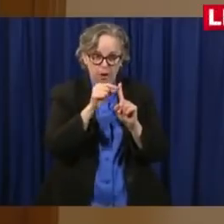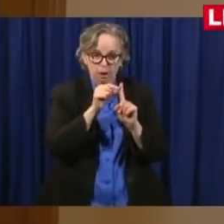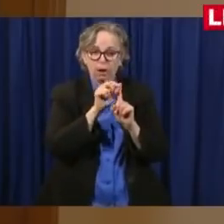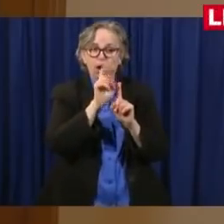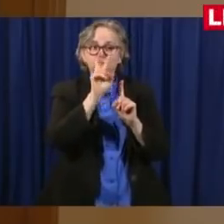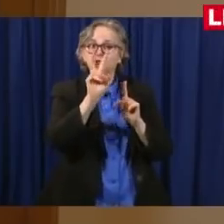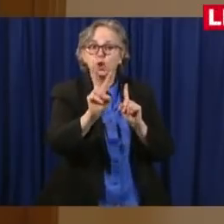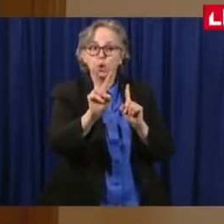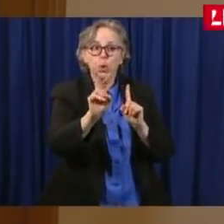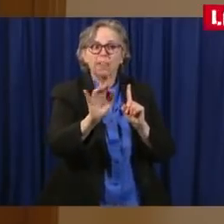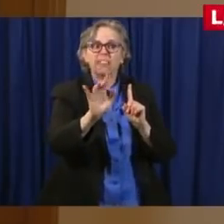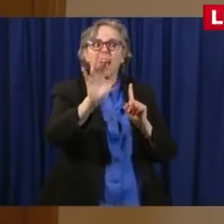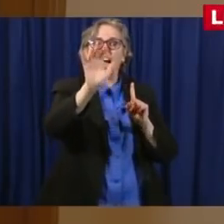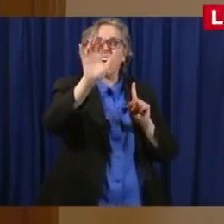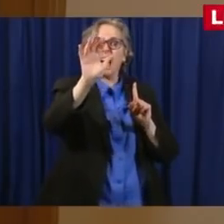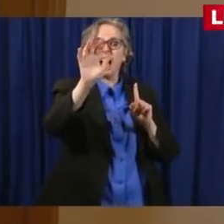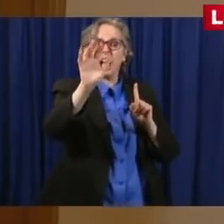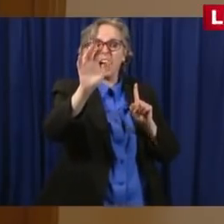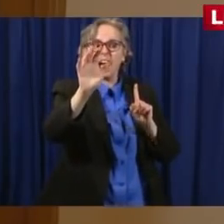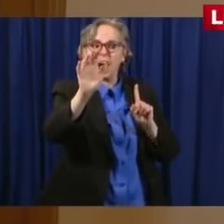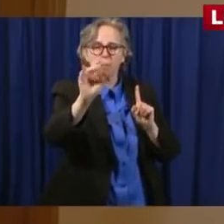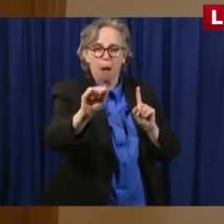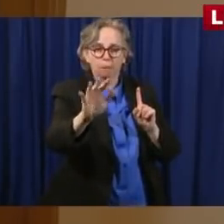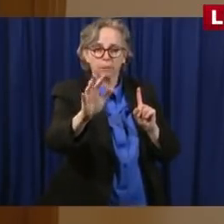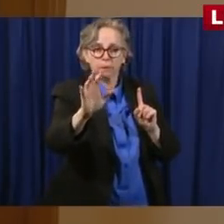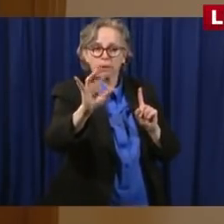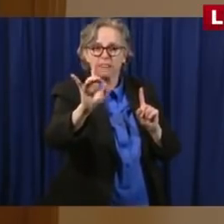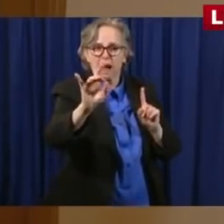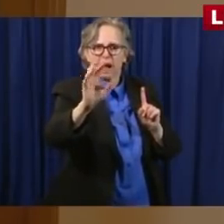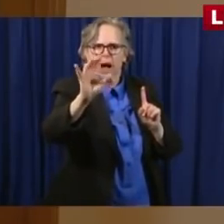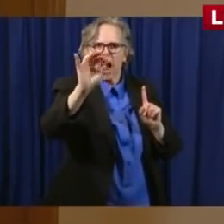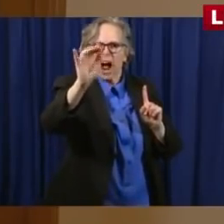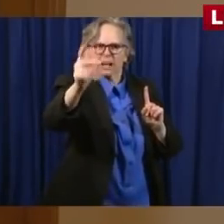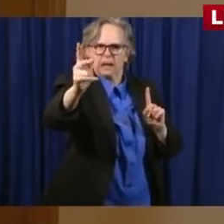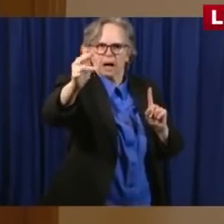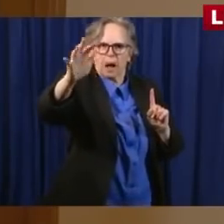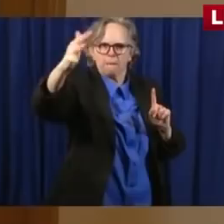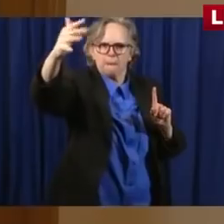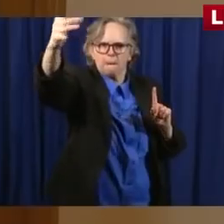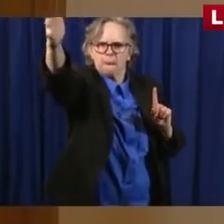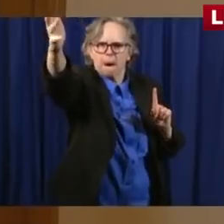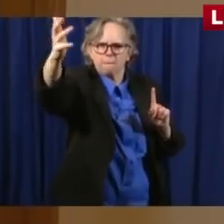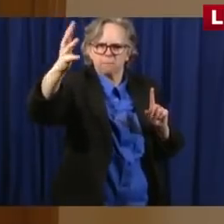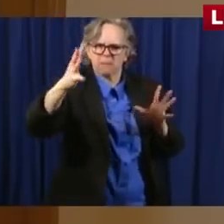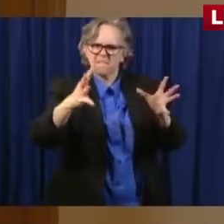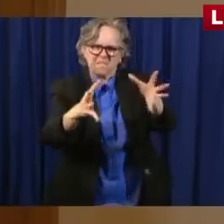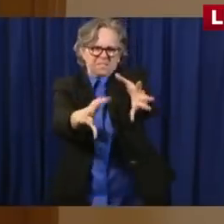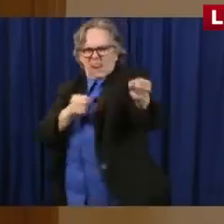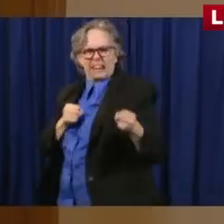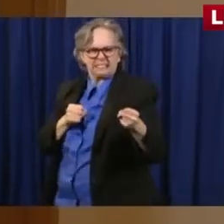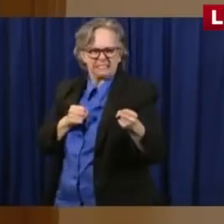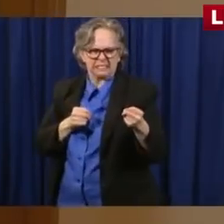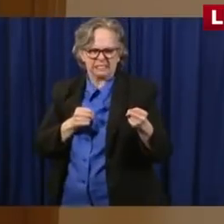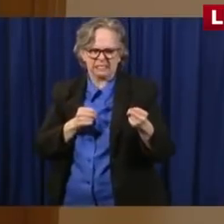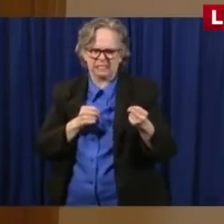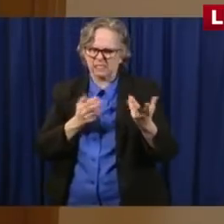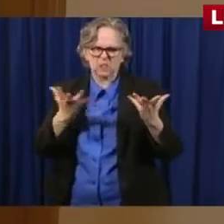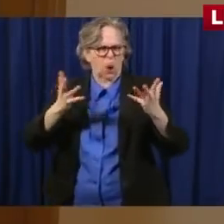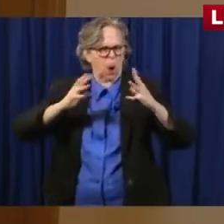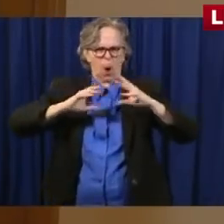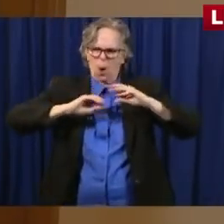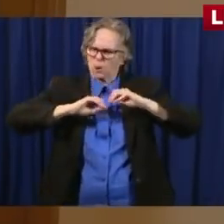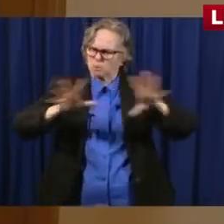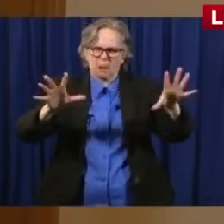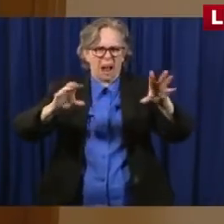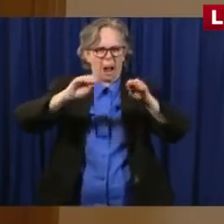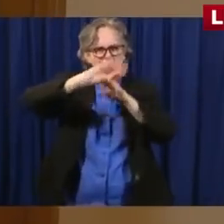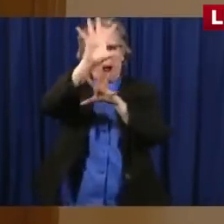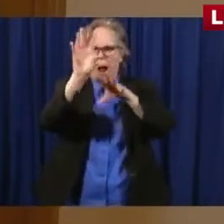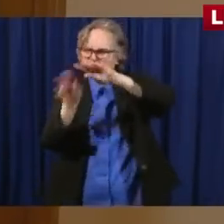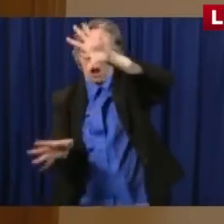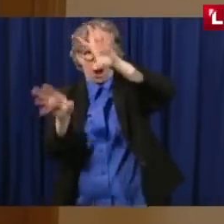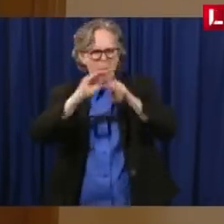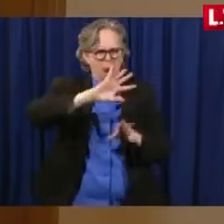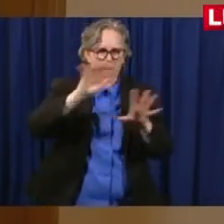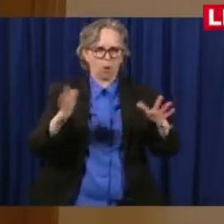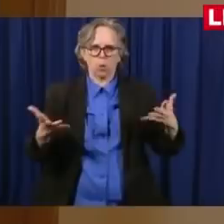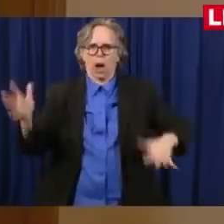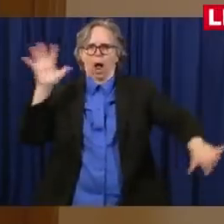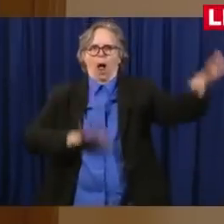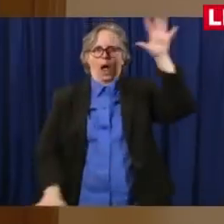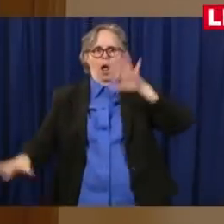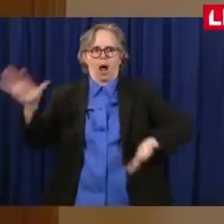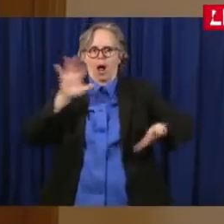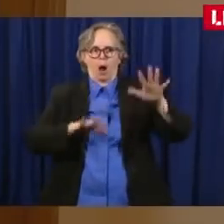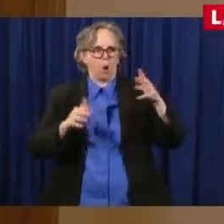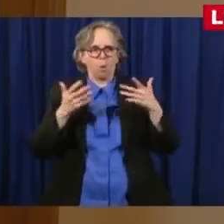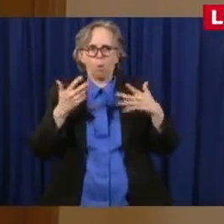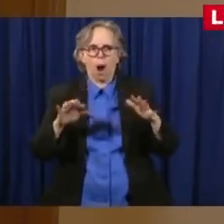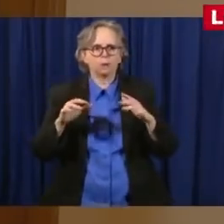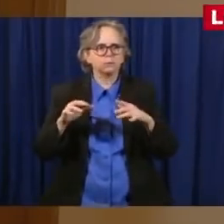ONE INFECTED PERSON DOES THAT KEVIN BACON DEGREES OF INFECTING 2.5 PEOPLE AND THOSE GO AND THAT IS WHERE WE GET THE SPREAD OF THE DISEASE.